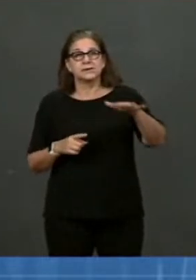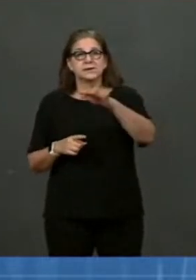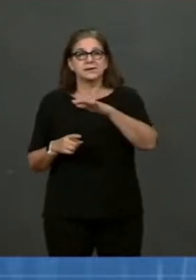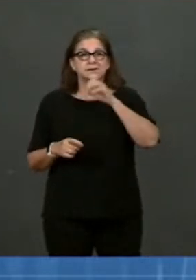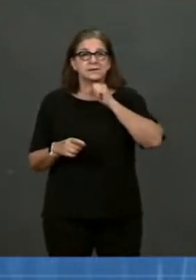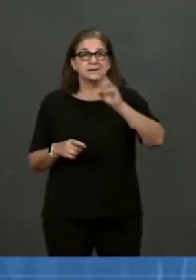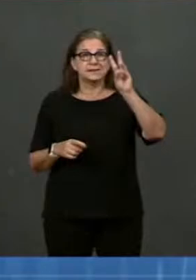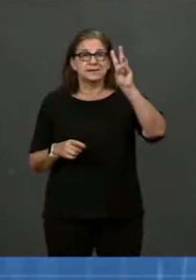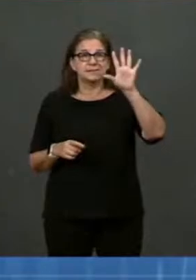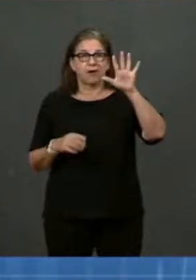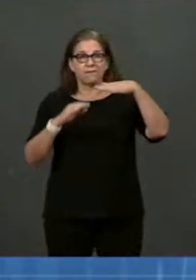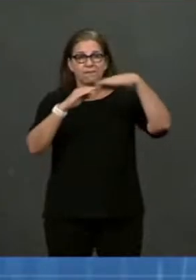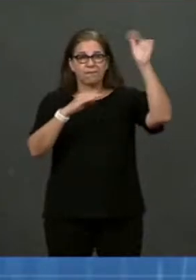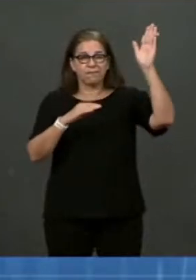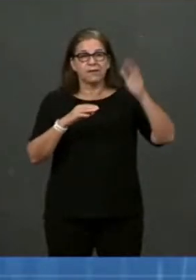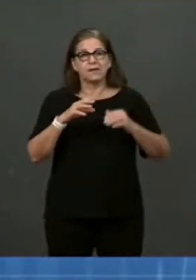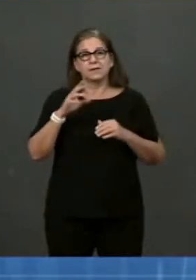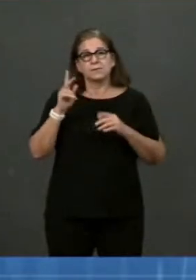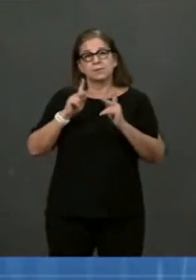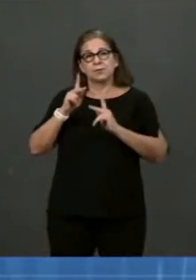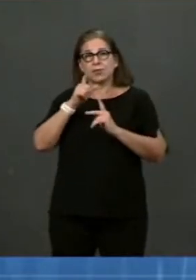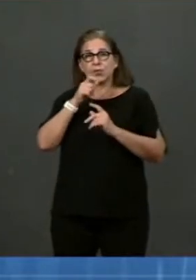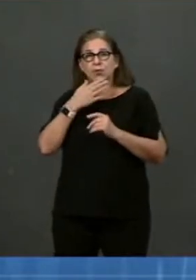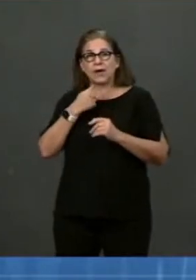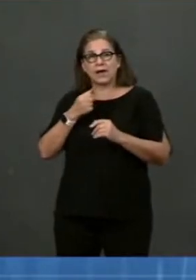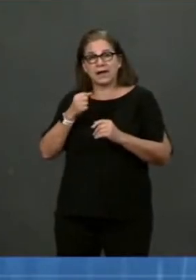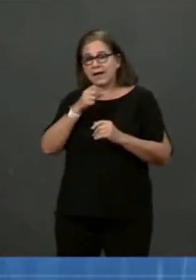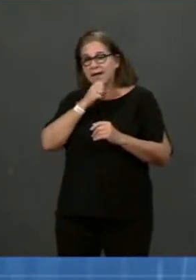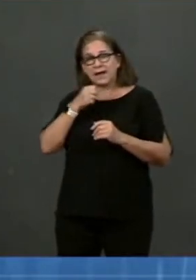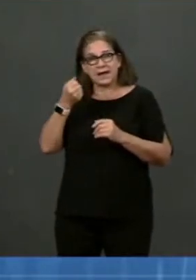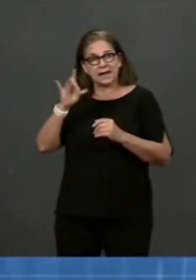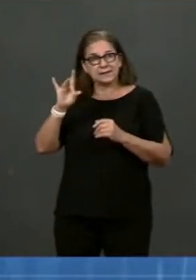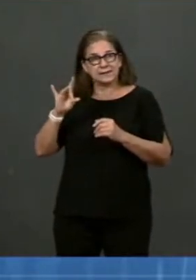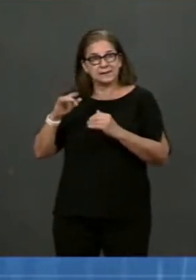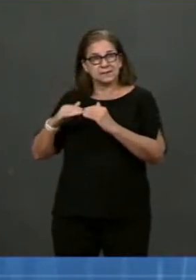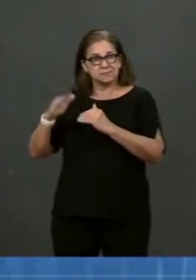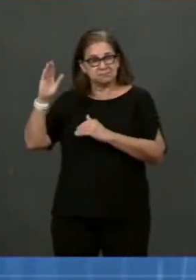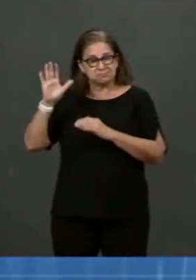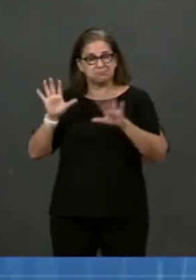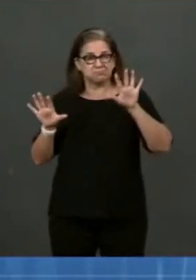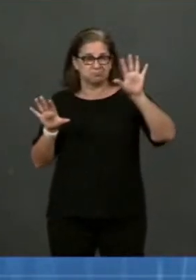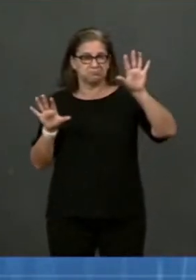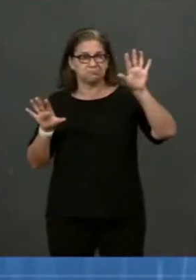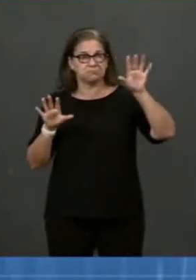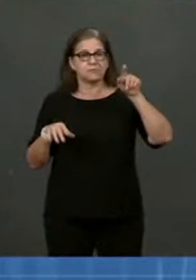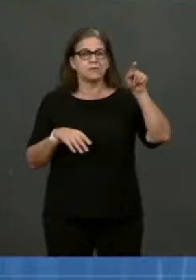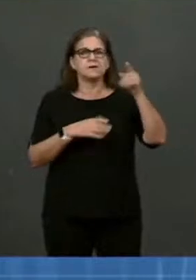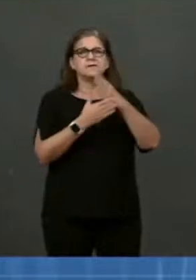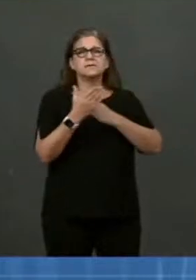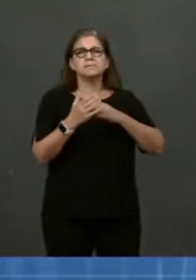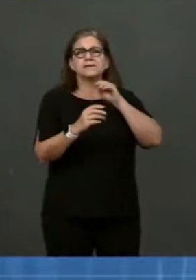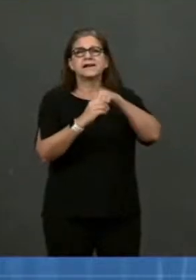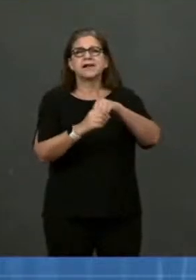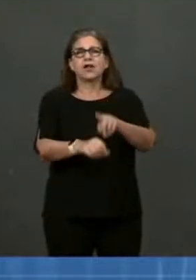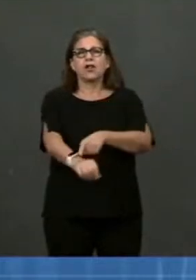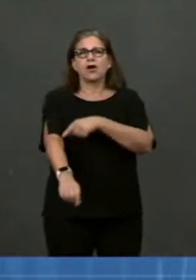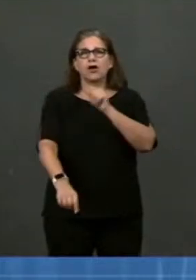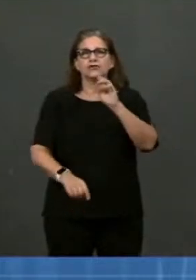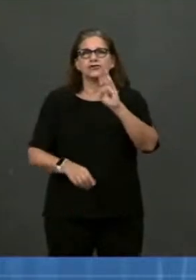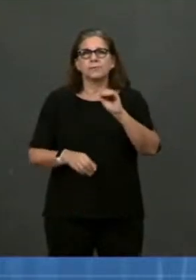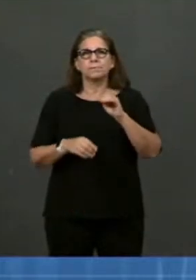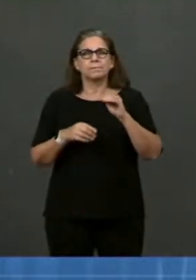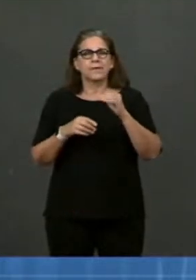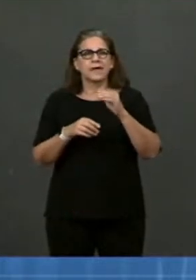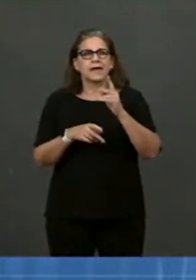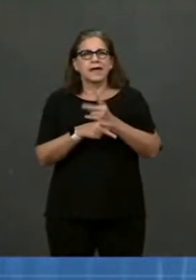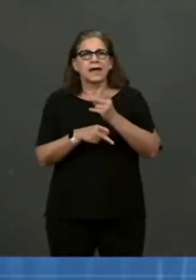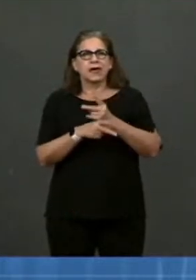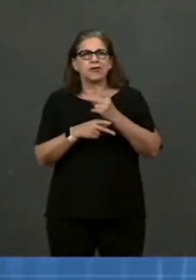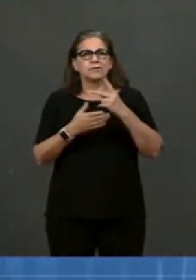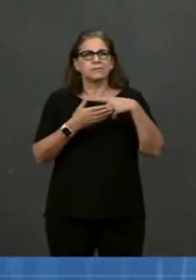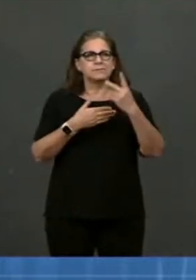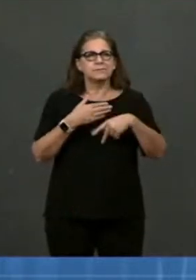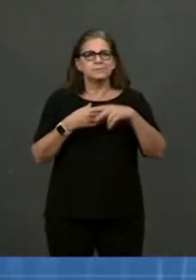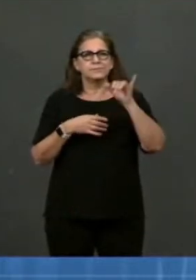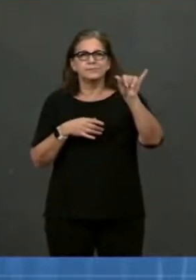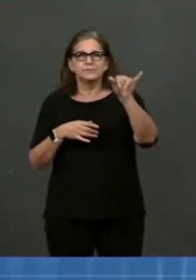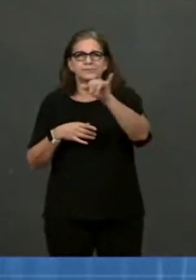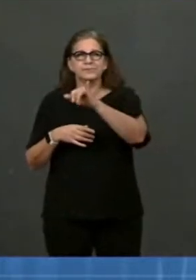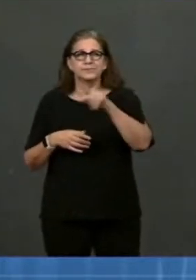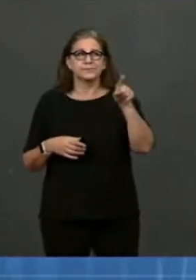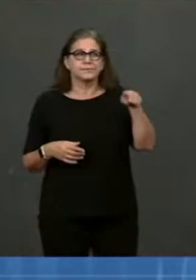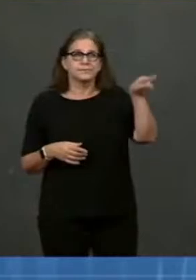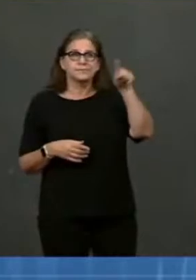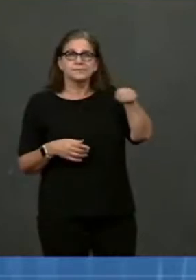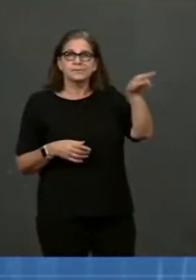OLDER, THOSE WHO ARE 18 AND